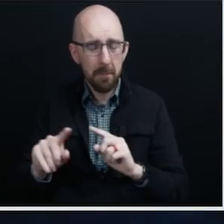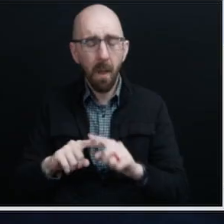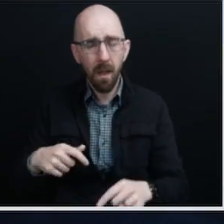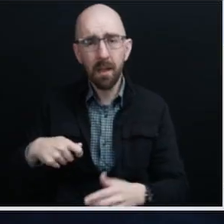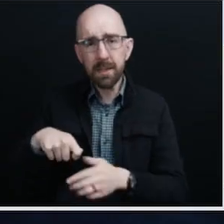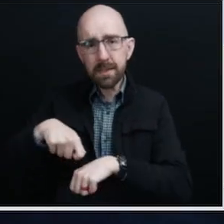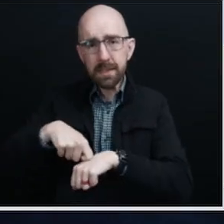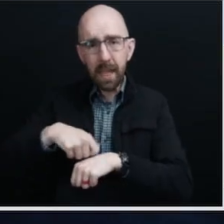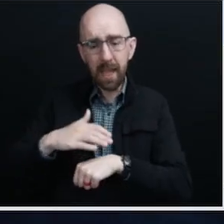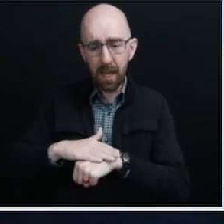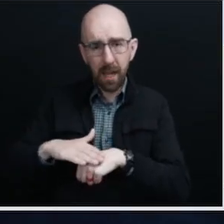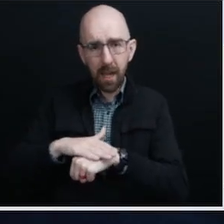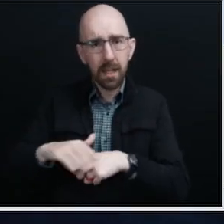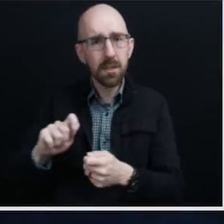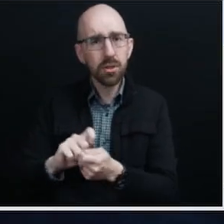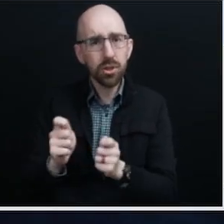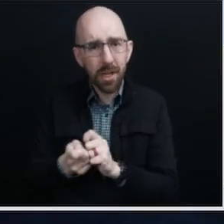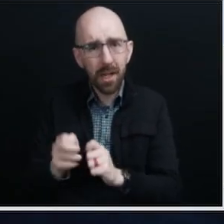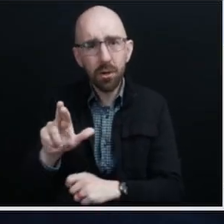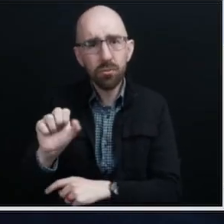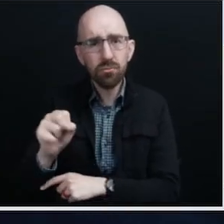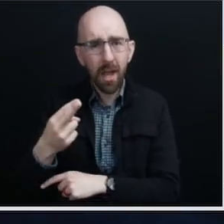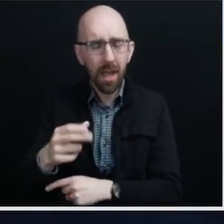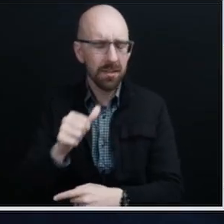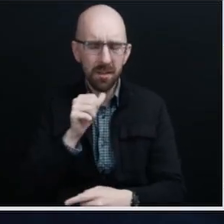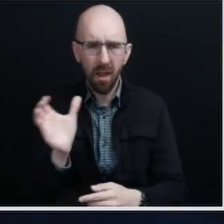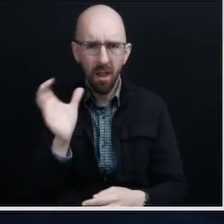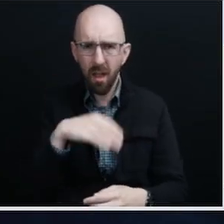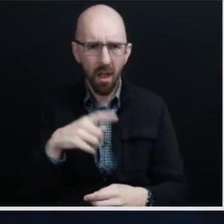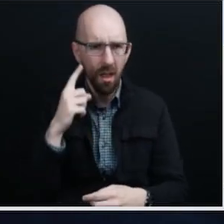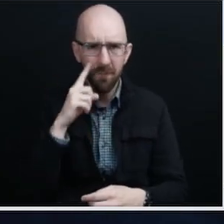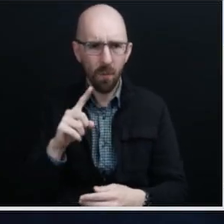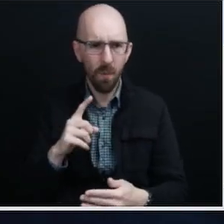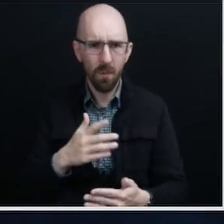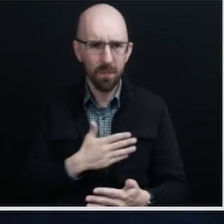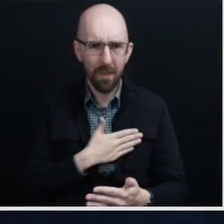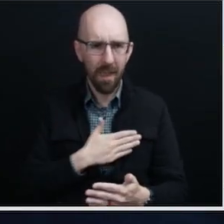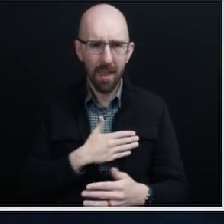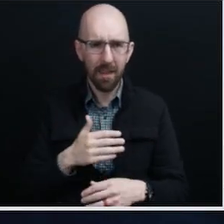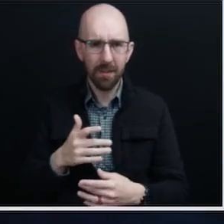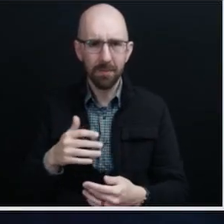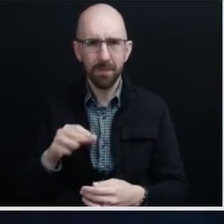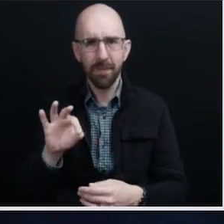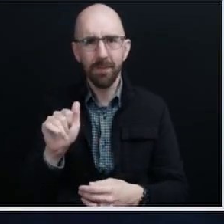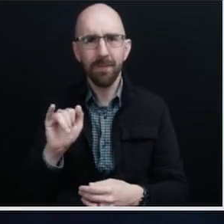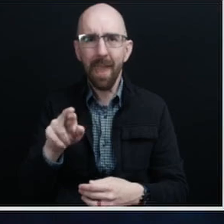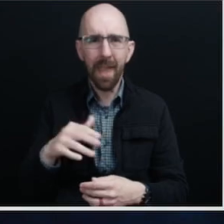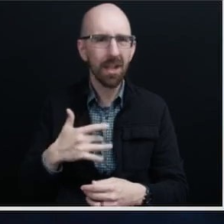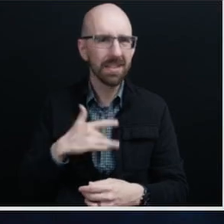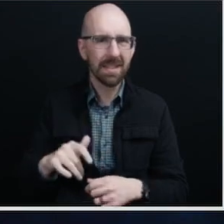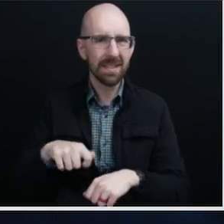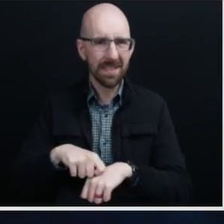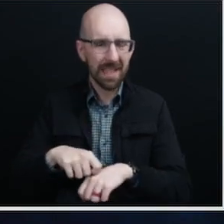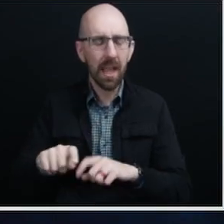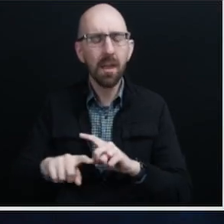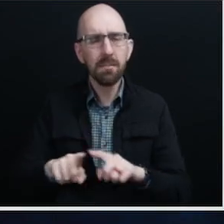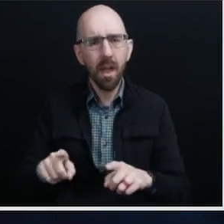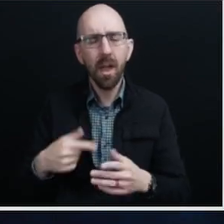a rash, which is not uncommon for my fair, sensitive skin, but I think just like the